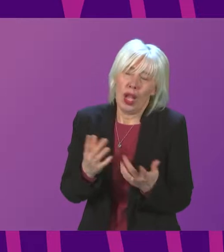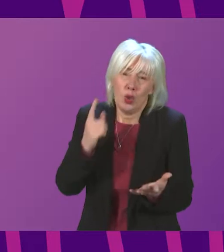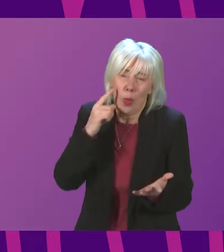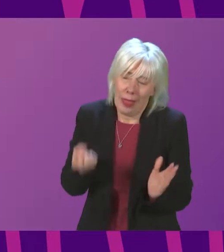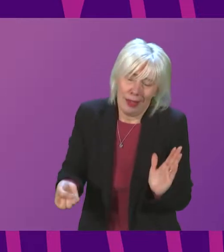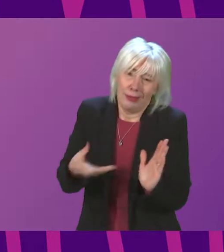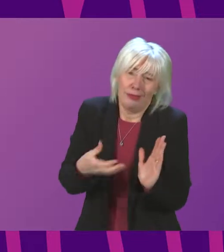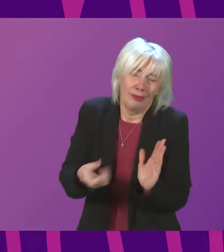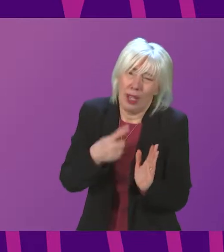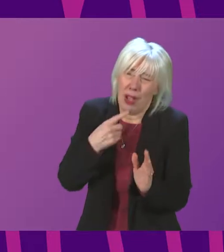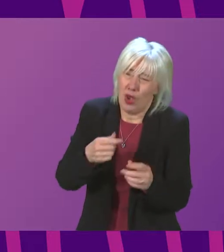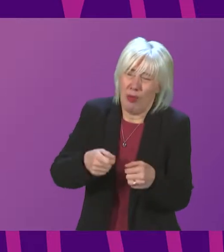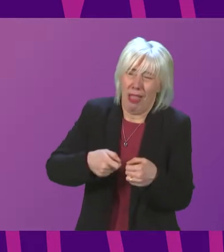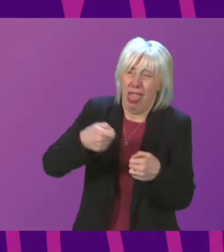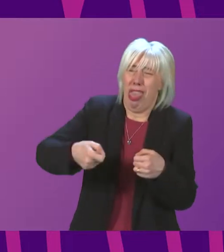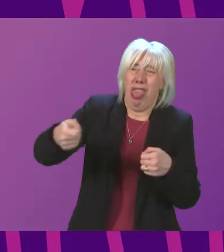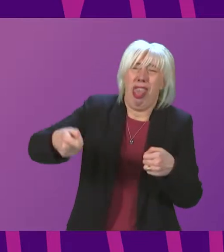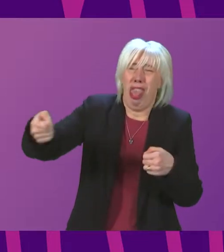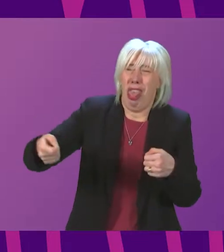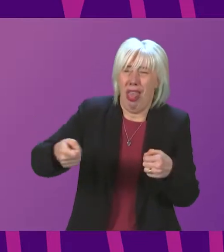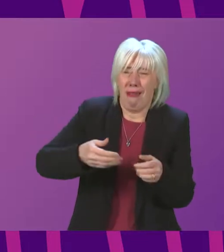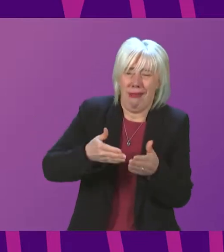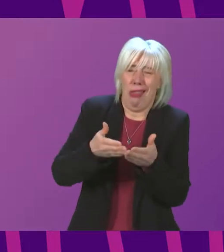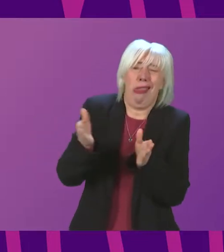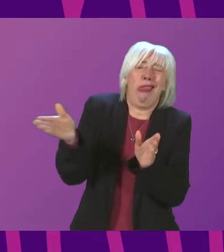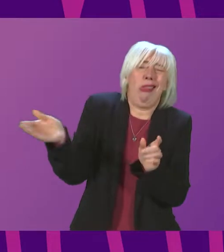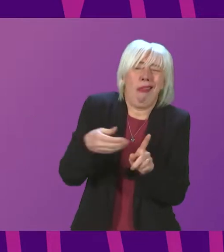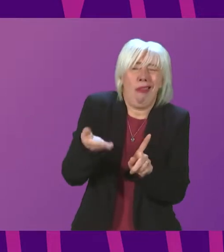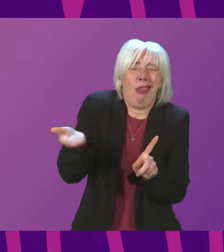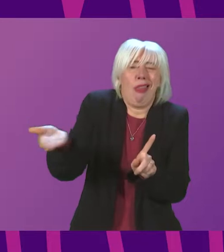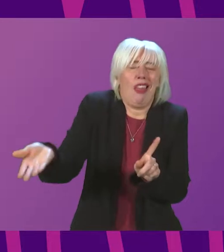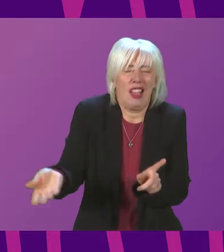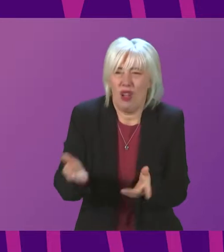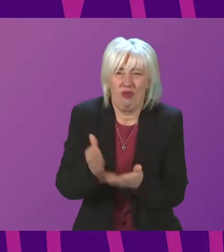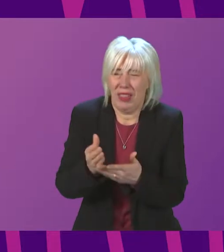grossly overstating or exaggerating them to the point of almost misrepresenting them,